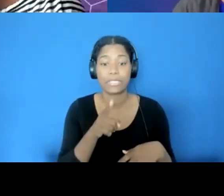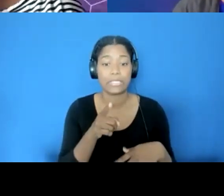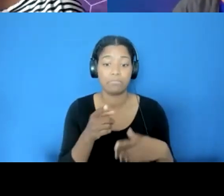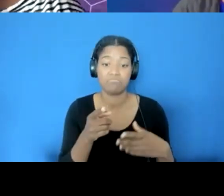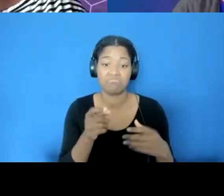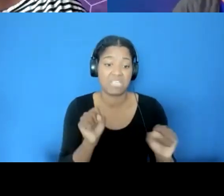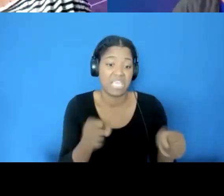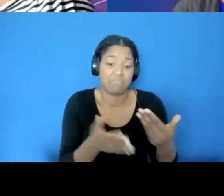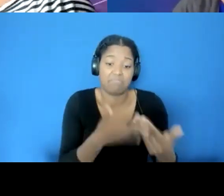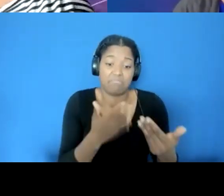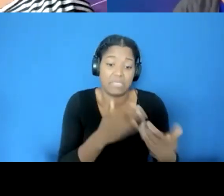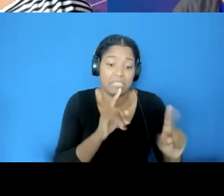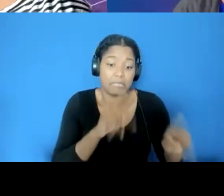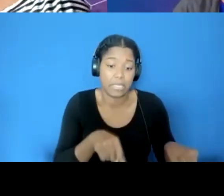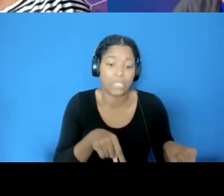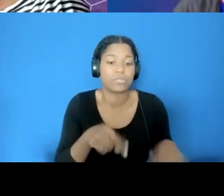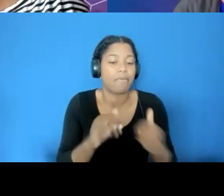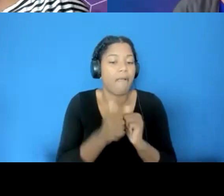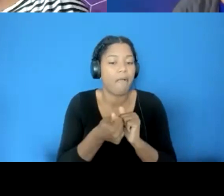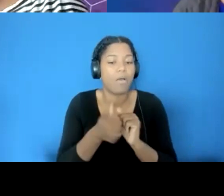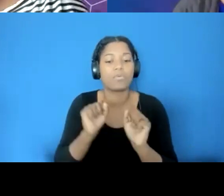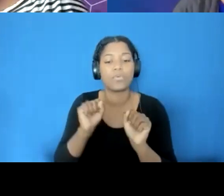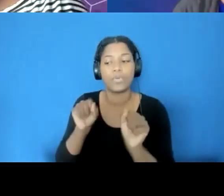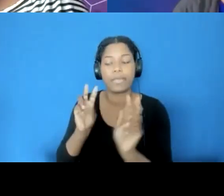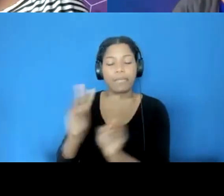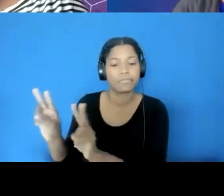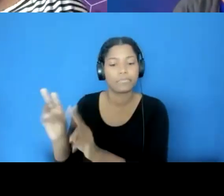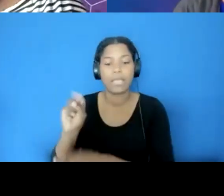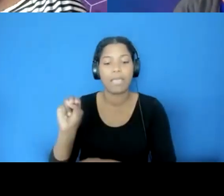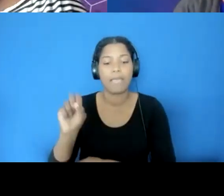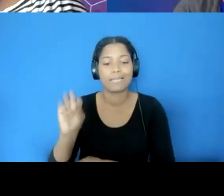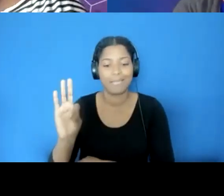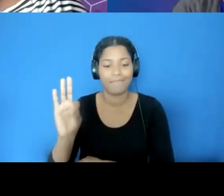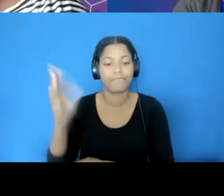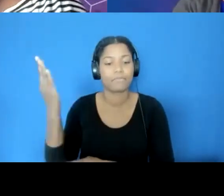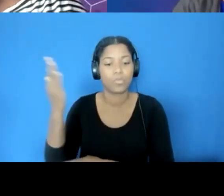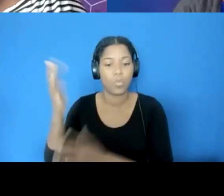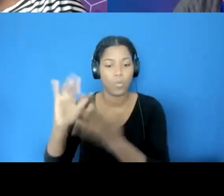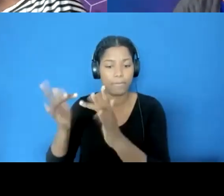by doing one of a couple of things. You can go directly to the NSF Proposal and Award Policies and Procedures Guide,